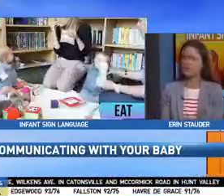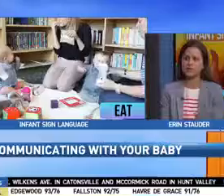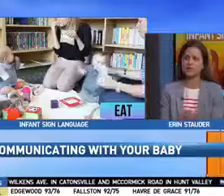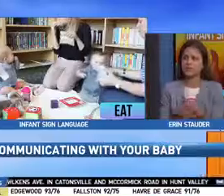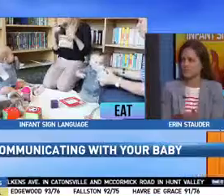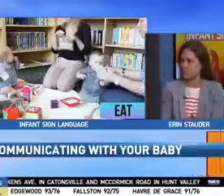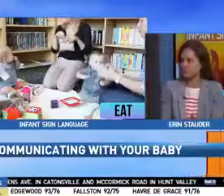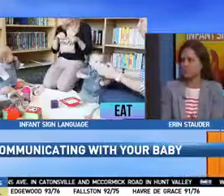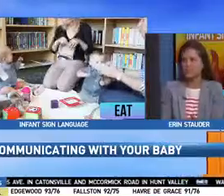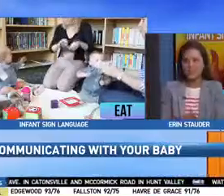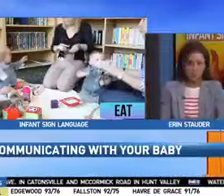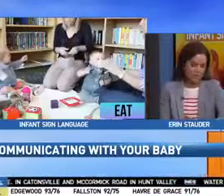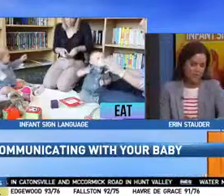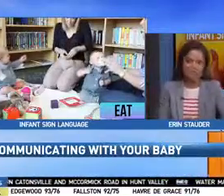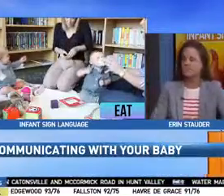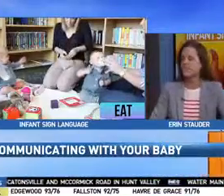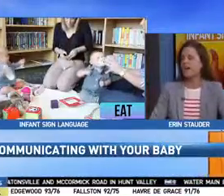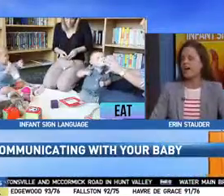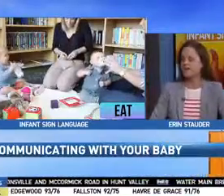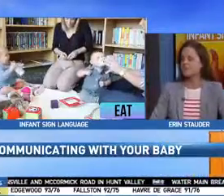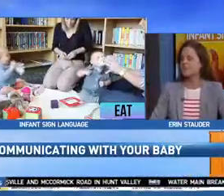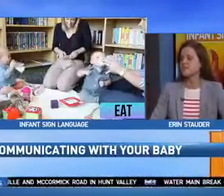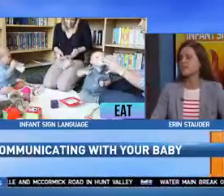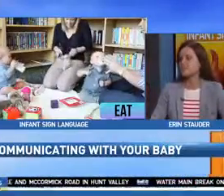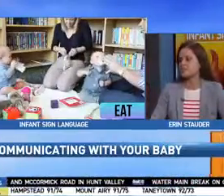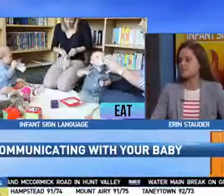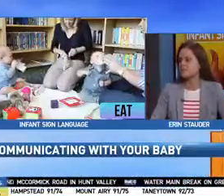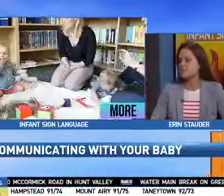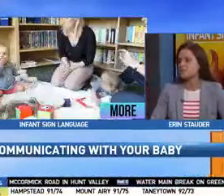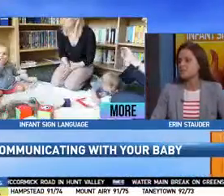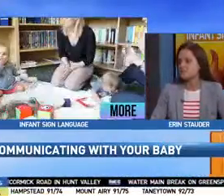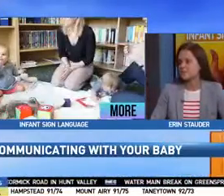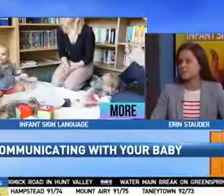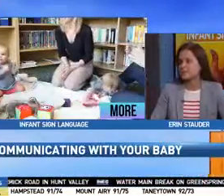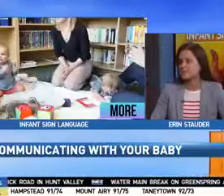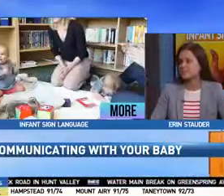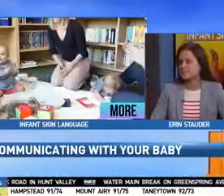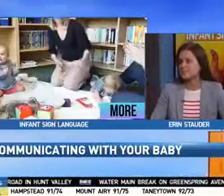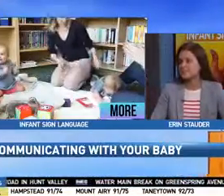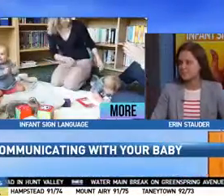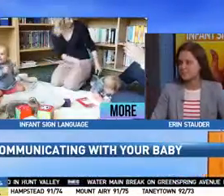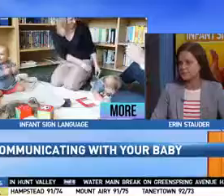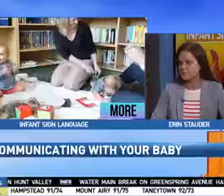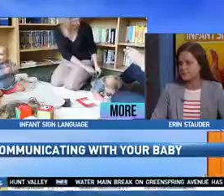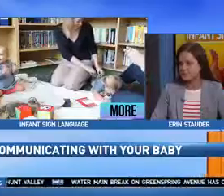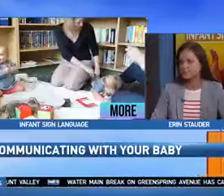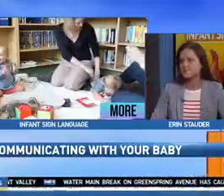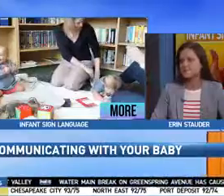Caregivers, nurture their babies, sign language can be used for those same experiences. They learn it so quickly.